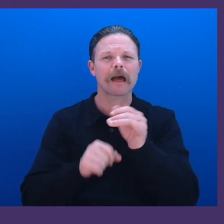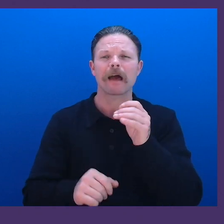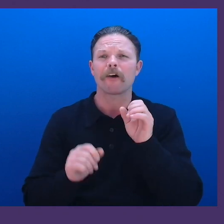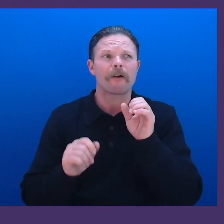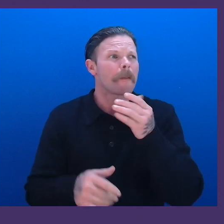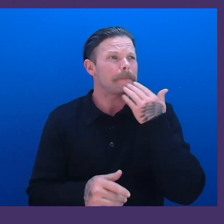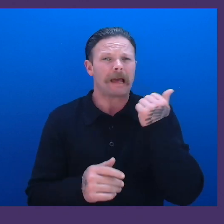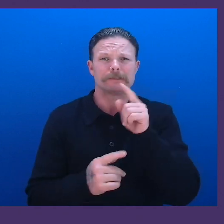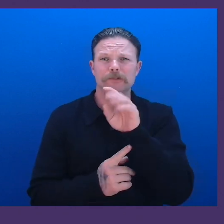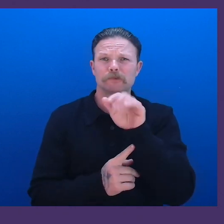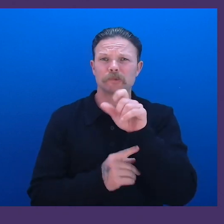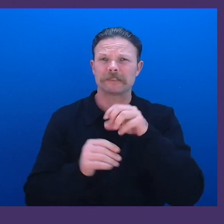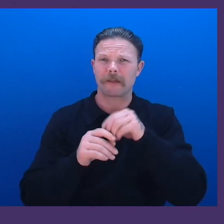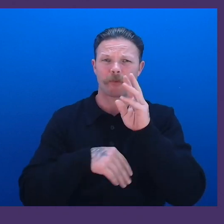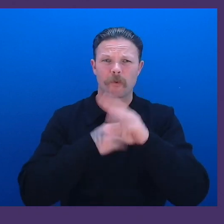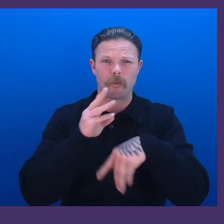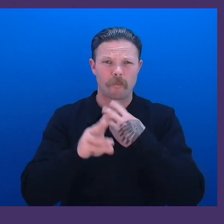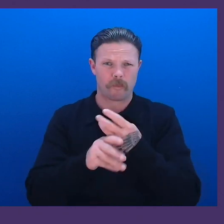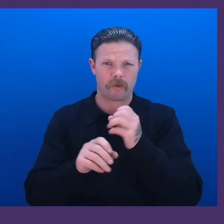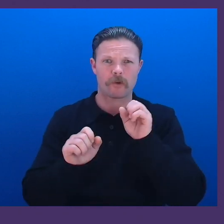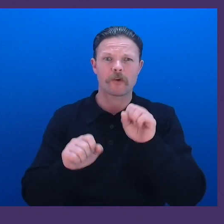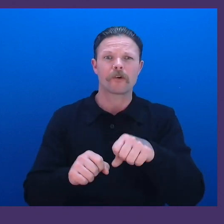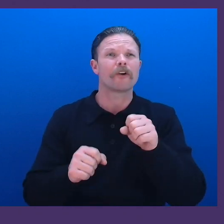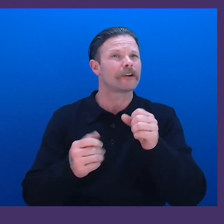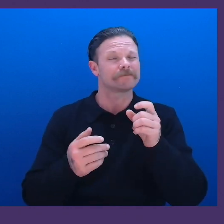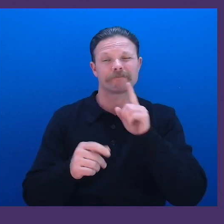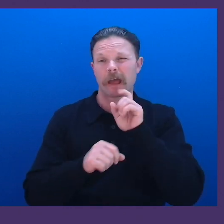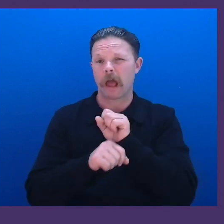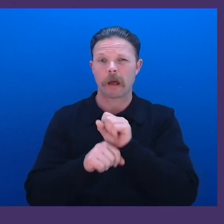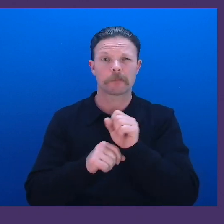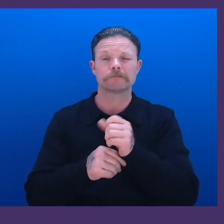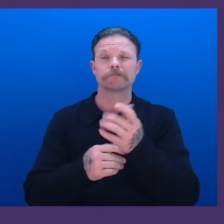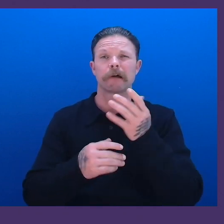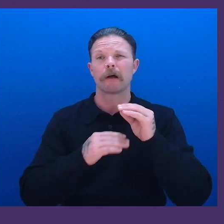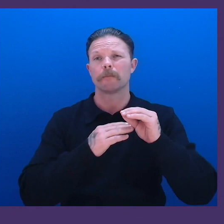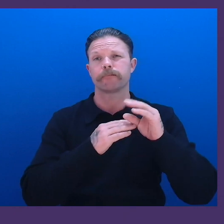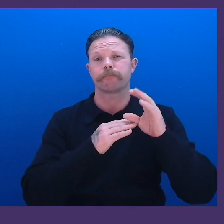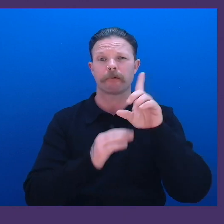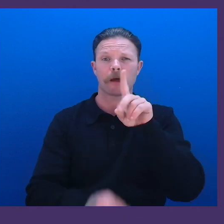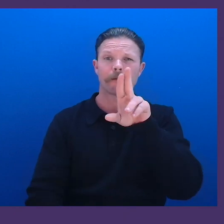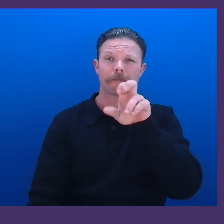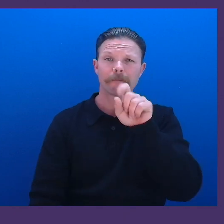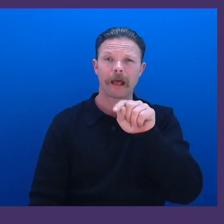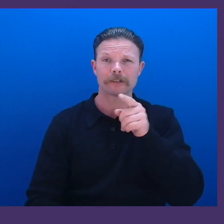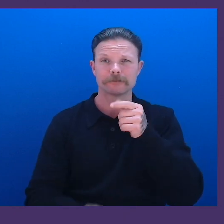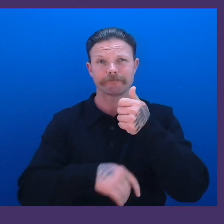on a shelf if we don't provide learning resources and help people develop new skills.